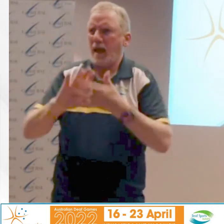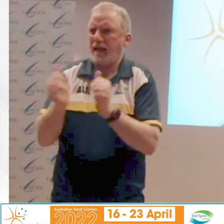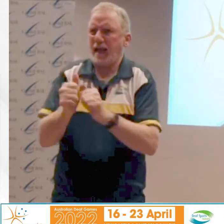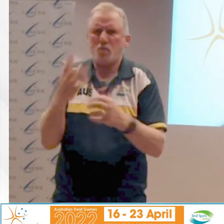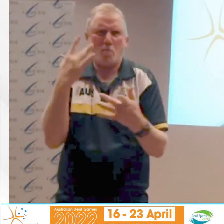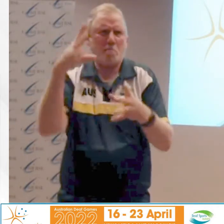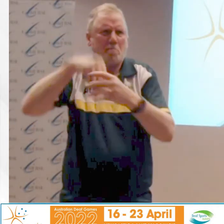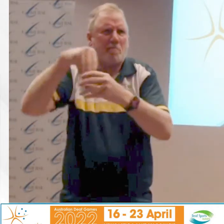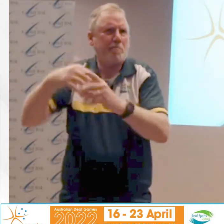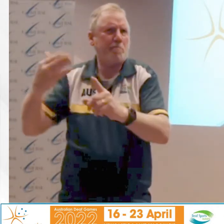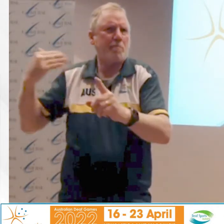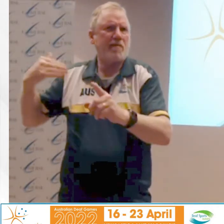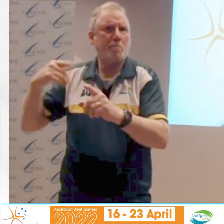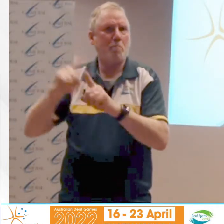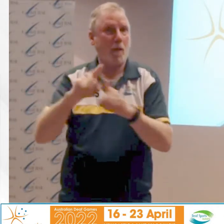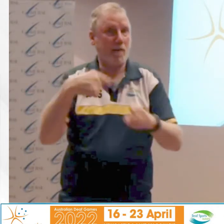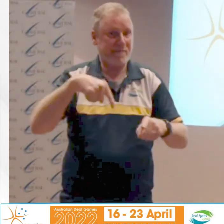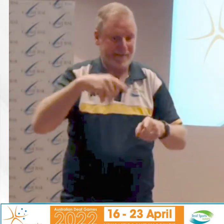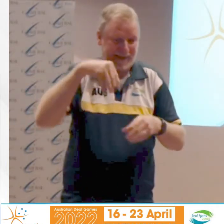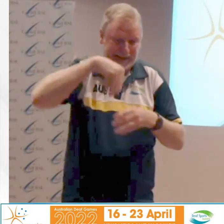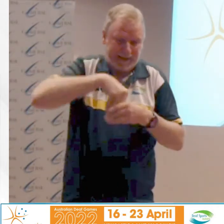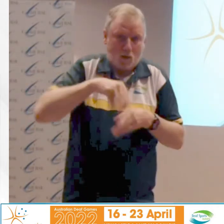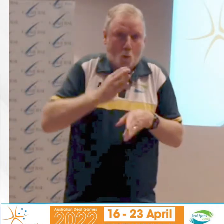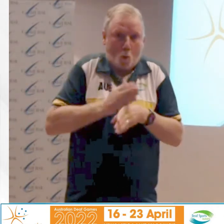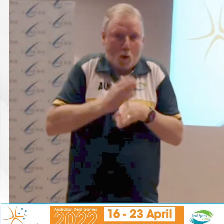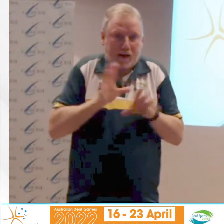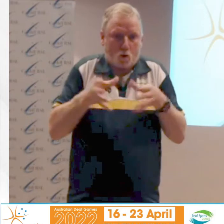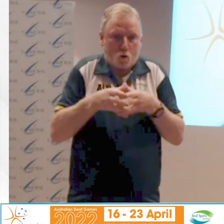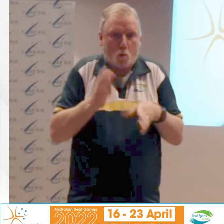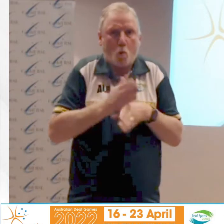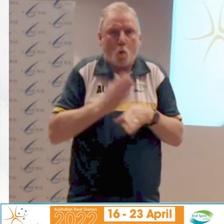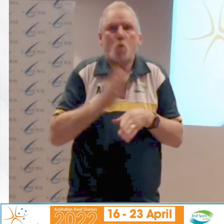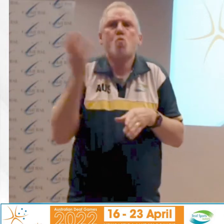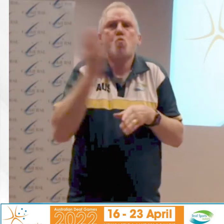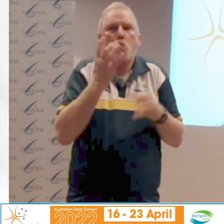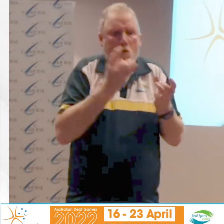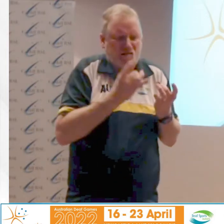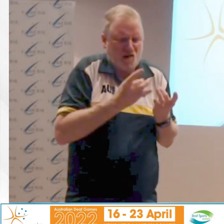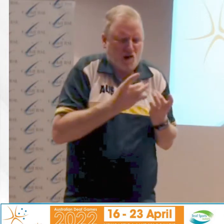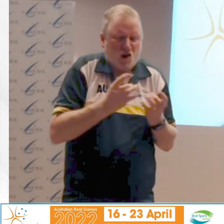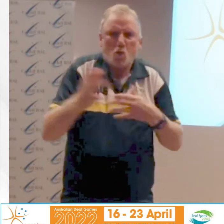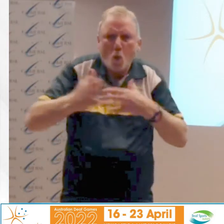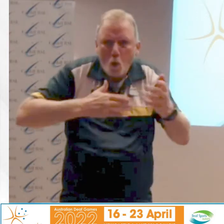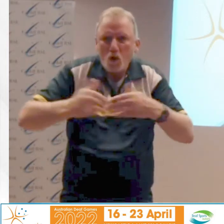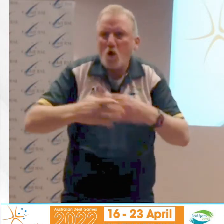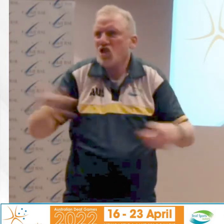different roles and responsibilities of people within the working the games organizing committee